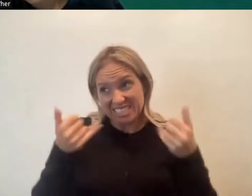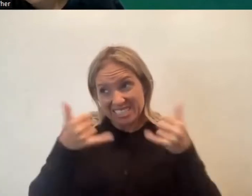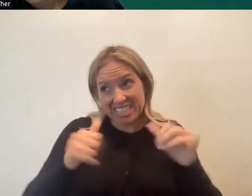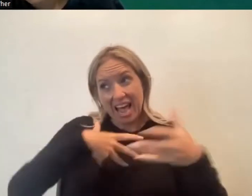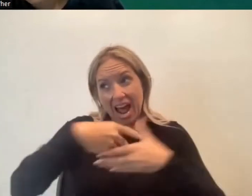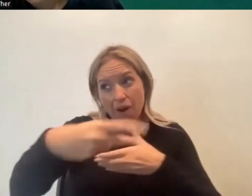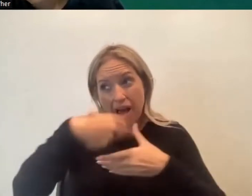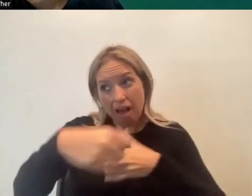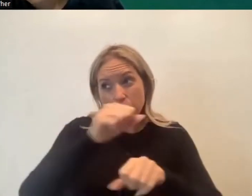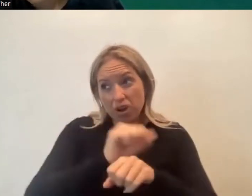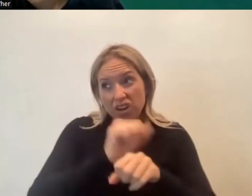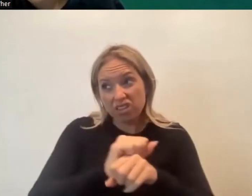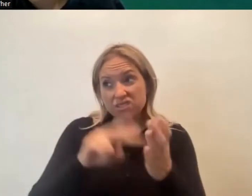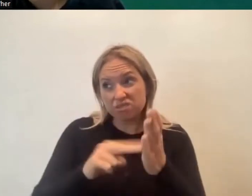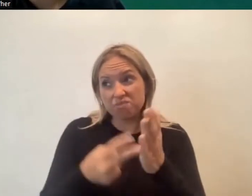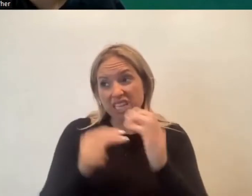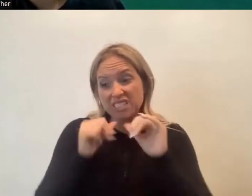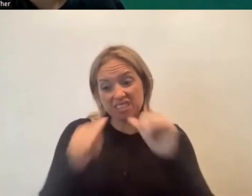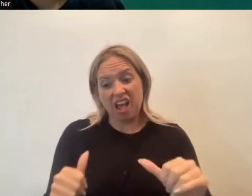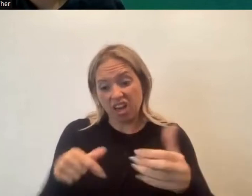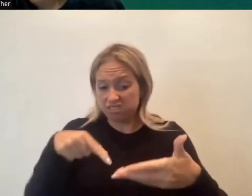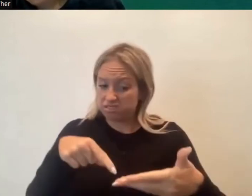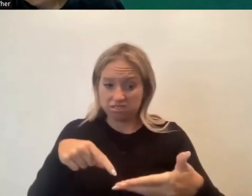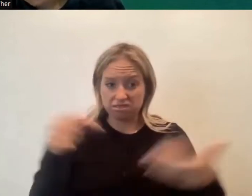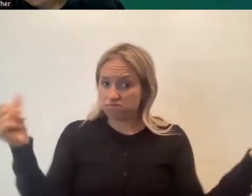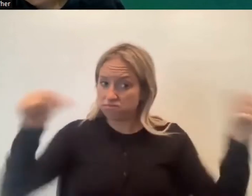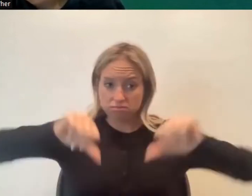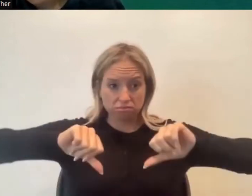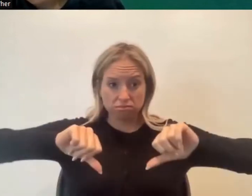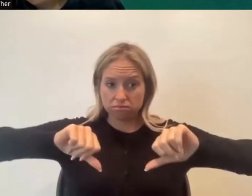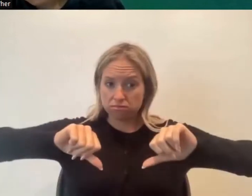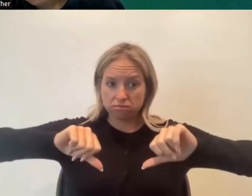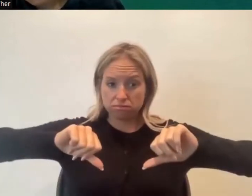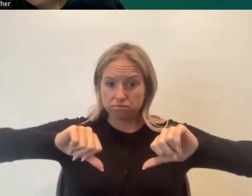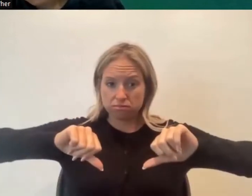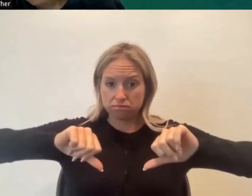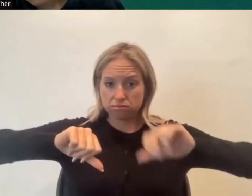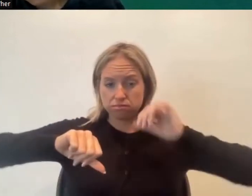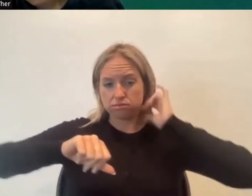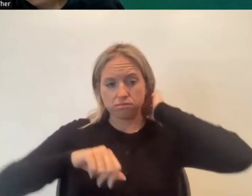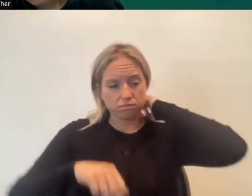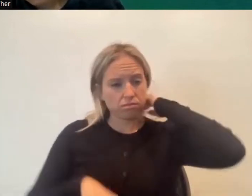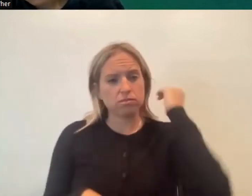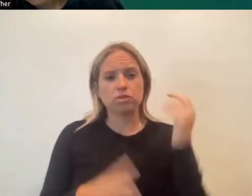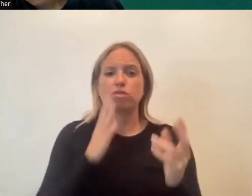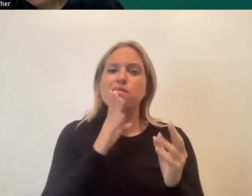That's a denial. And there'll be information in that letter that talks about your appeal rights, your right to get a lawyer.